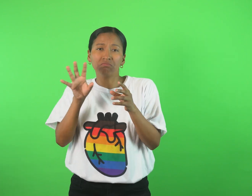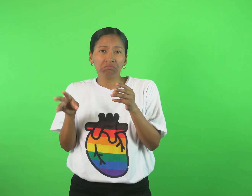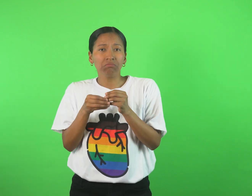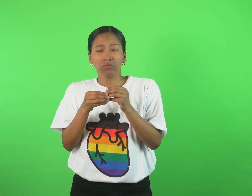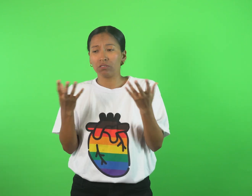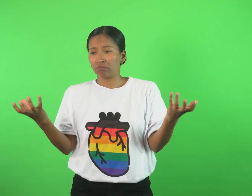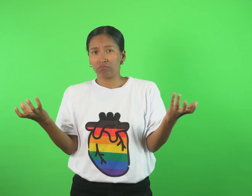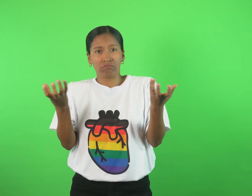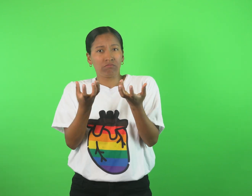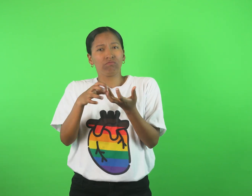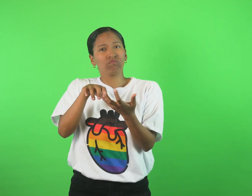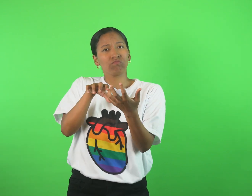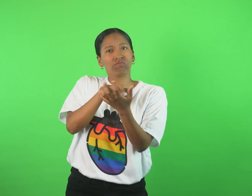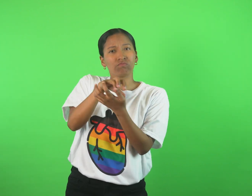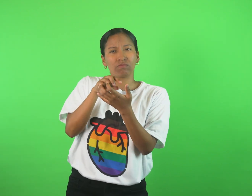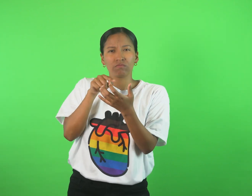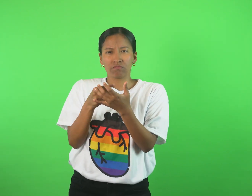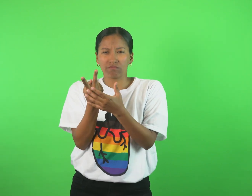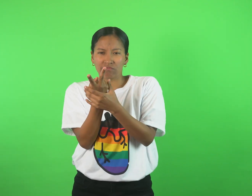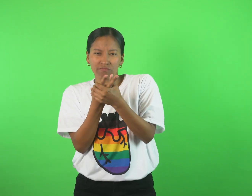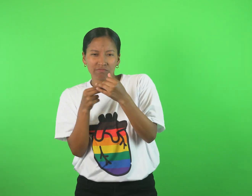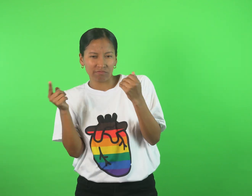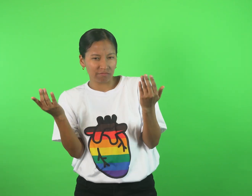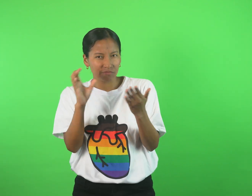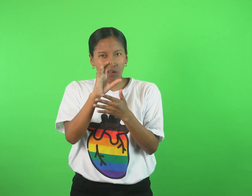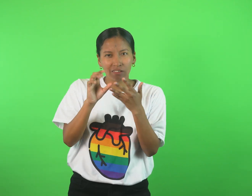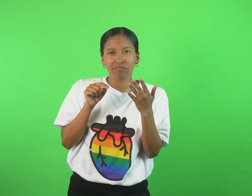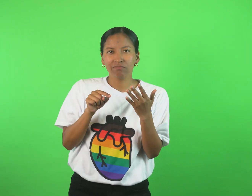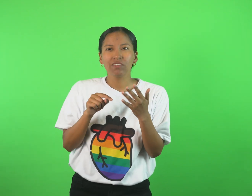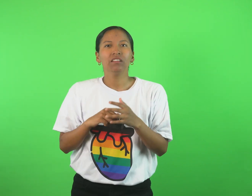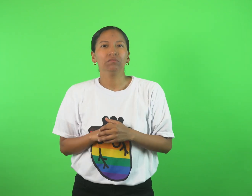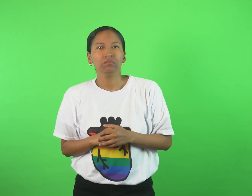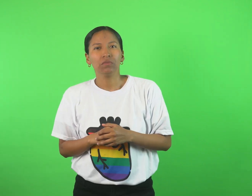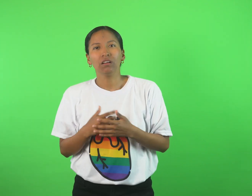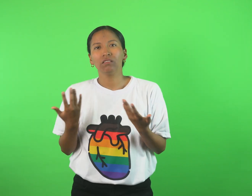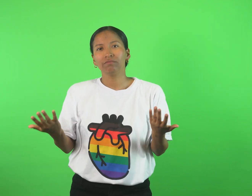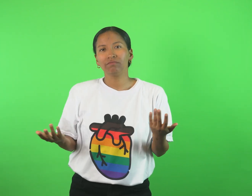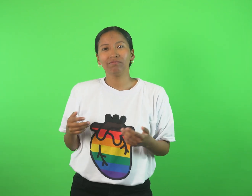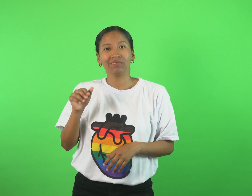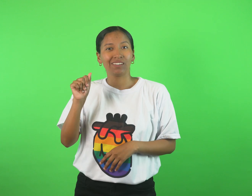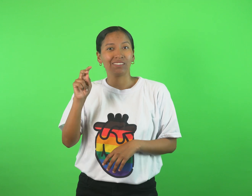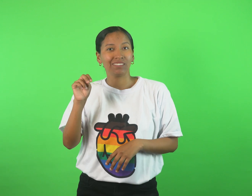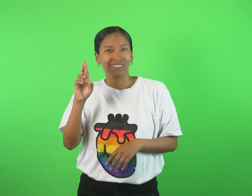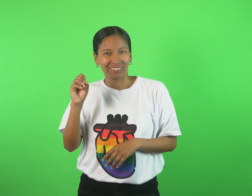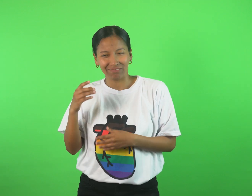or it can blend characteristics of both and be androgynous.